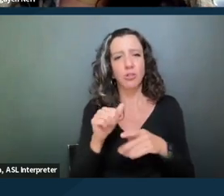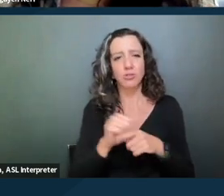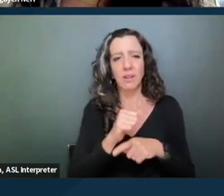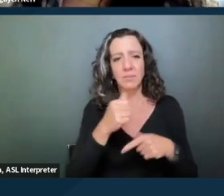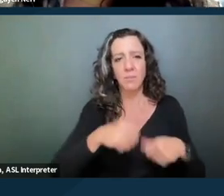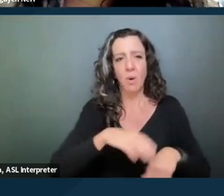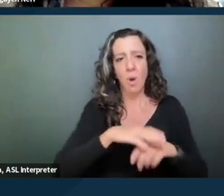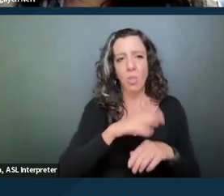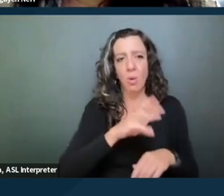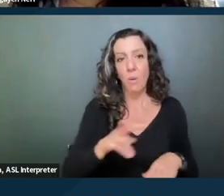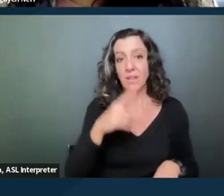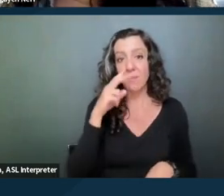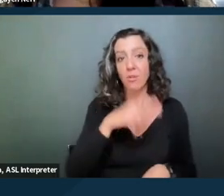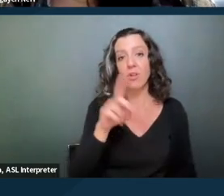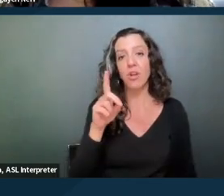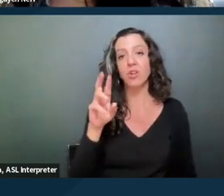So if you go to dredf.org, it's usually,